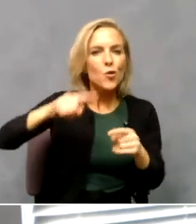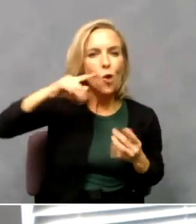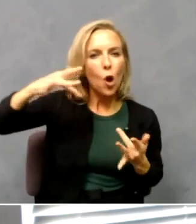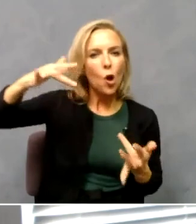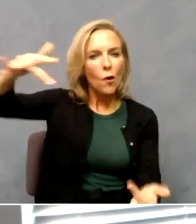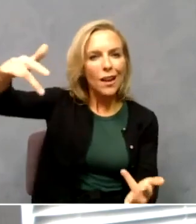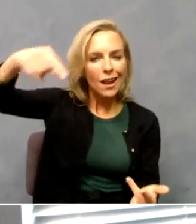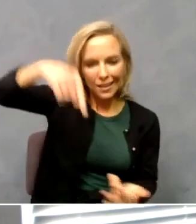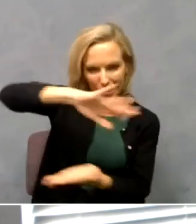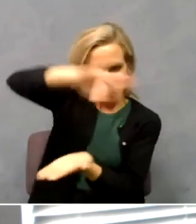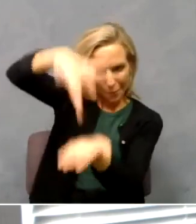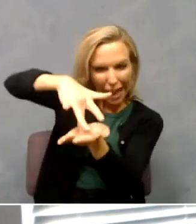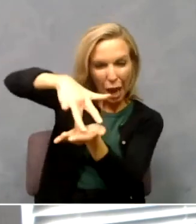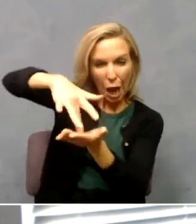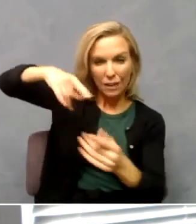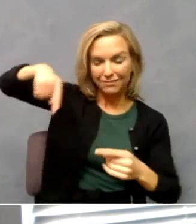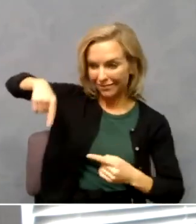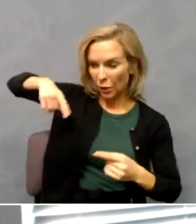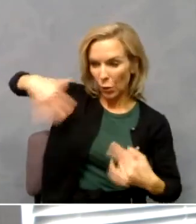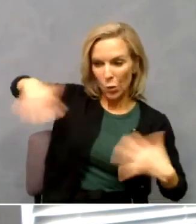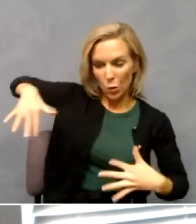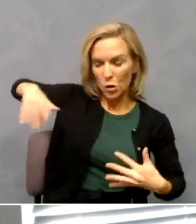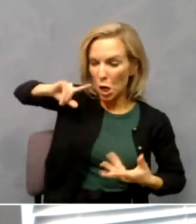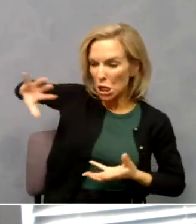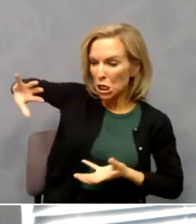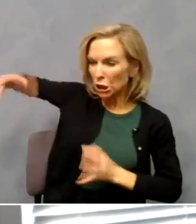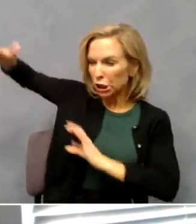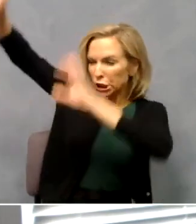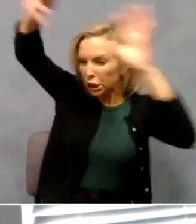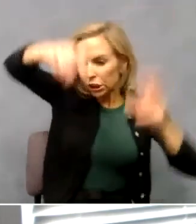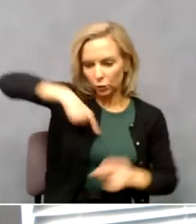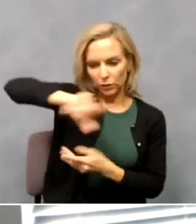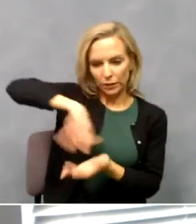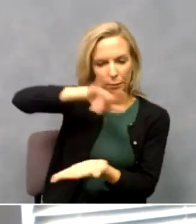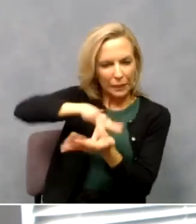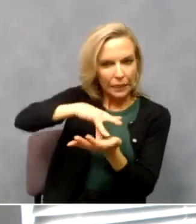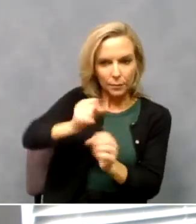Lee going to be your actions, your voluntary choice to not travel to these